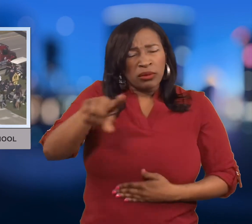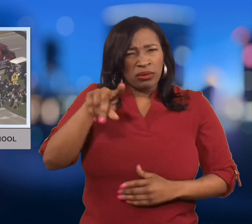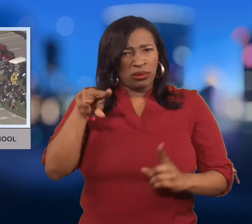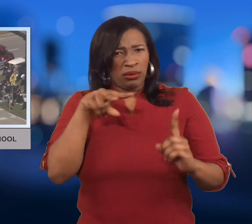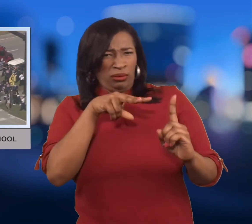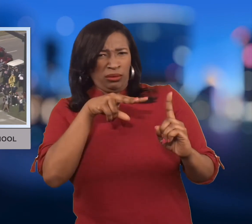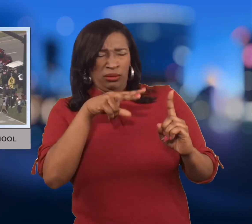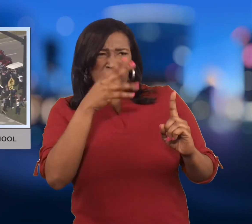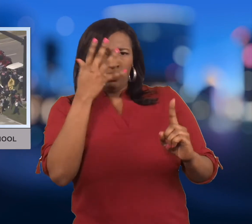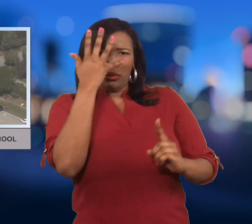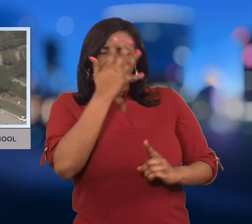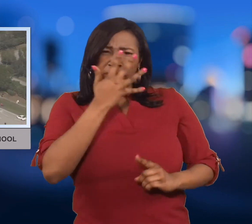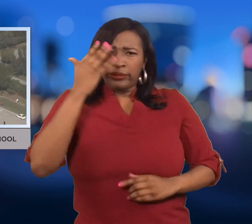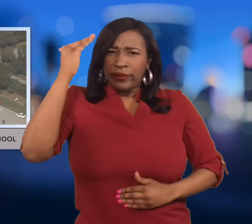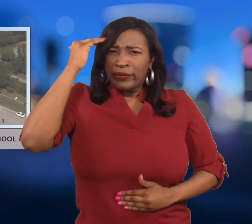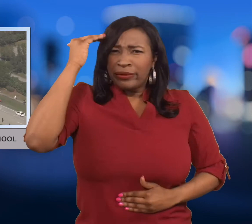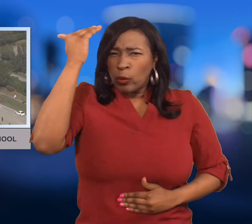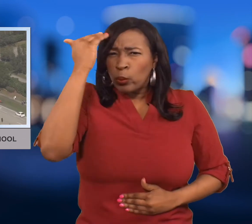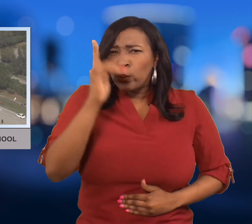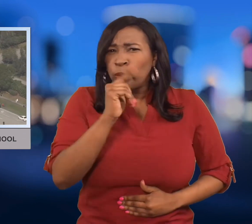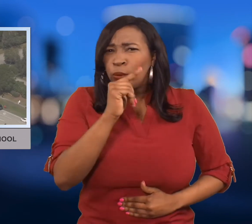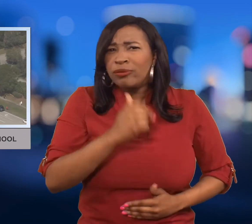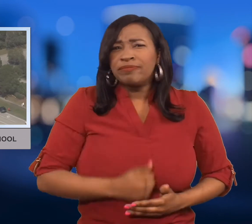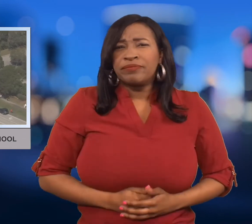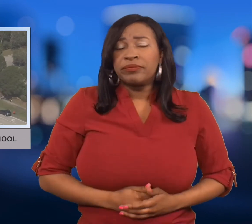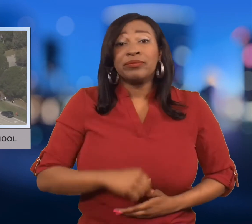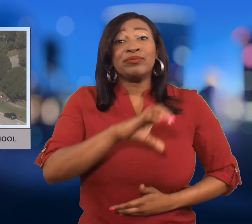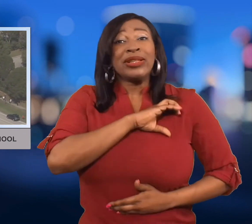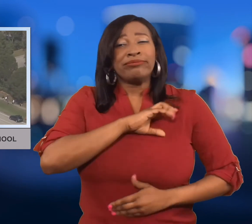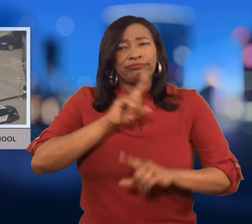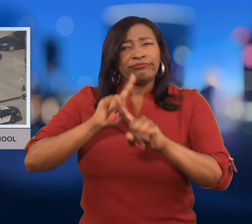him immediately as a former student.